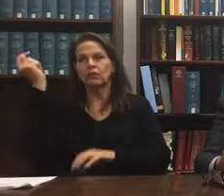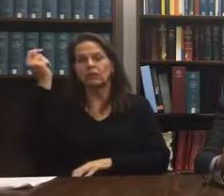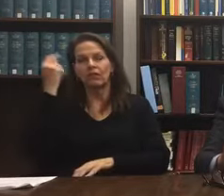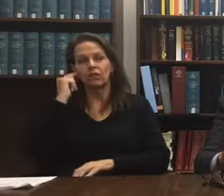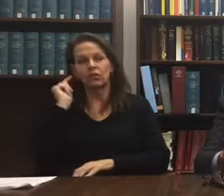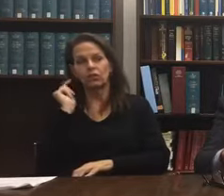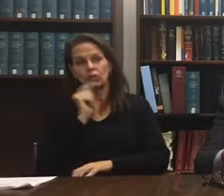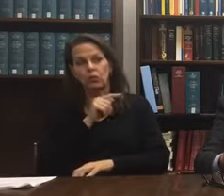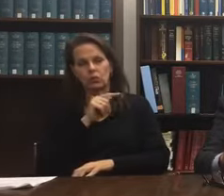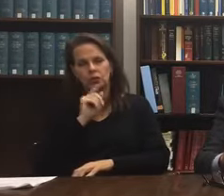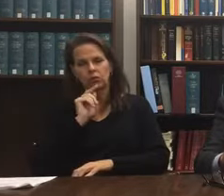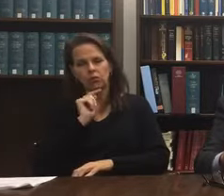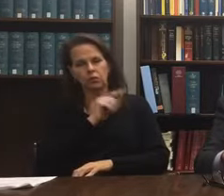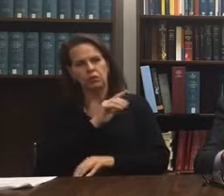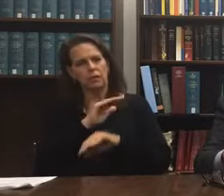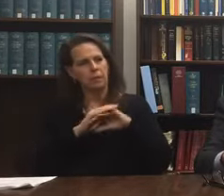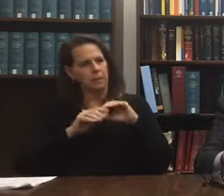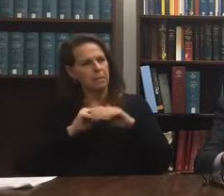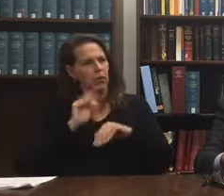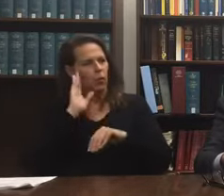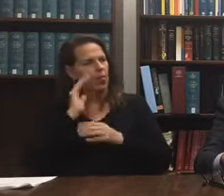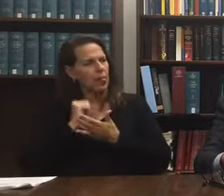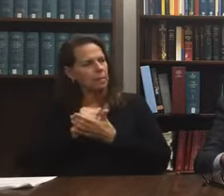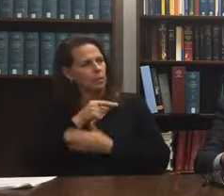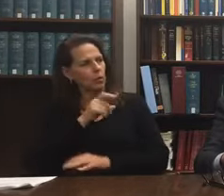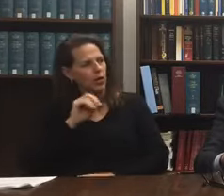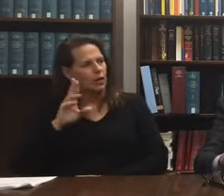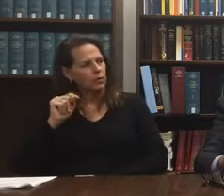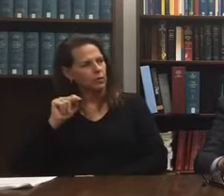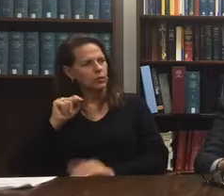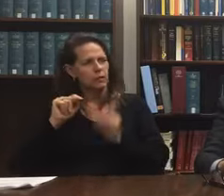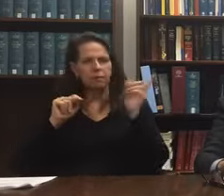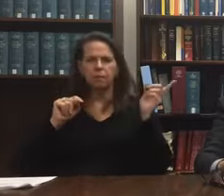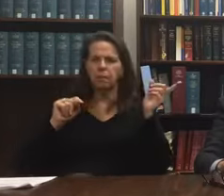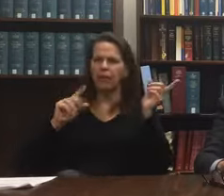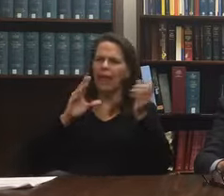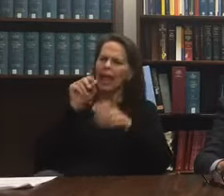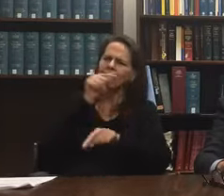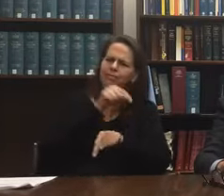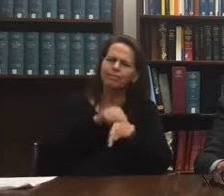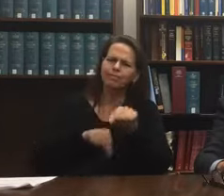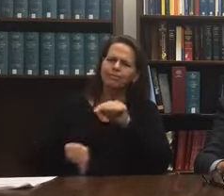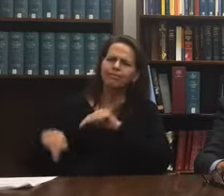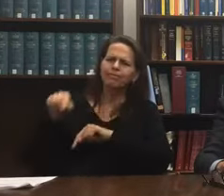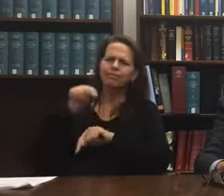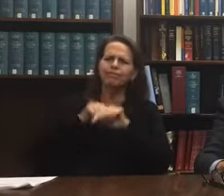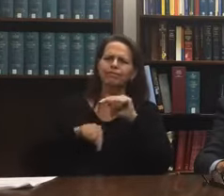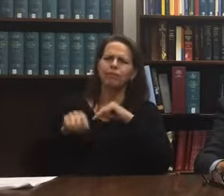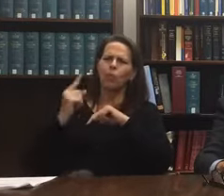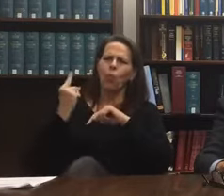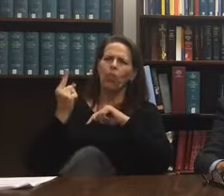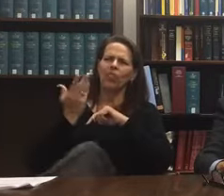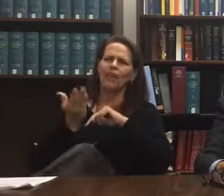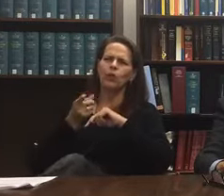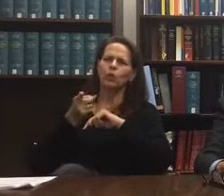you're comfortable that they're going to help you out circling back around I'm one of the one of the things that you said earlier I think was a really great